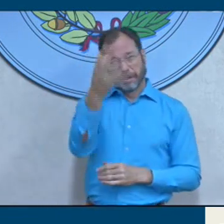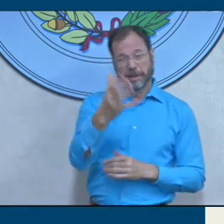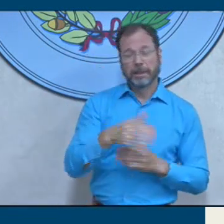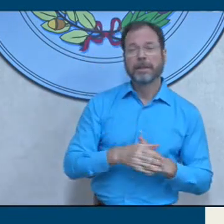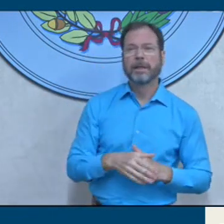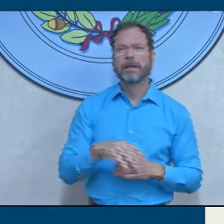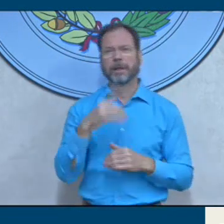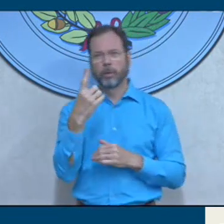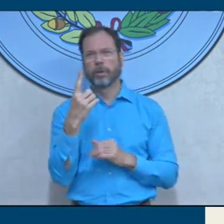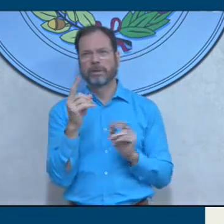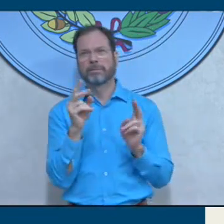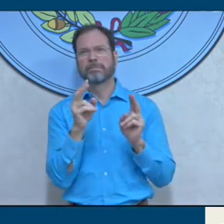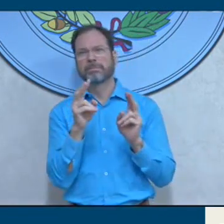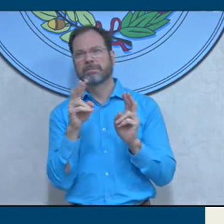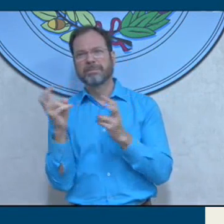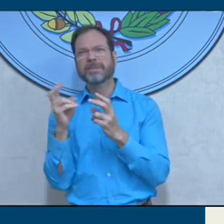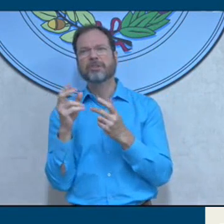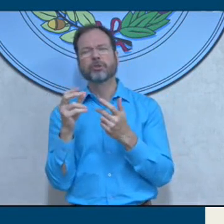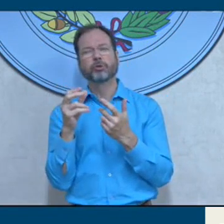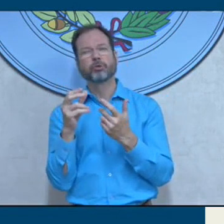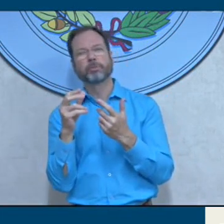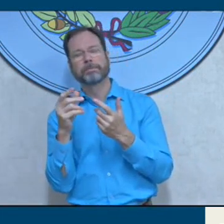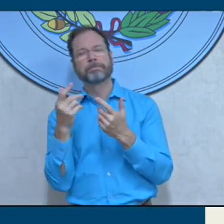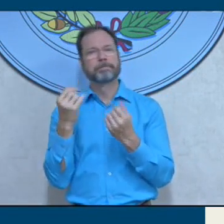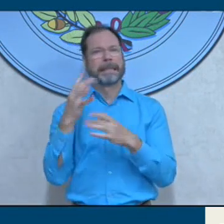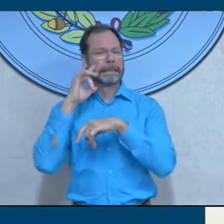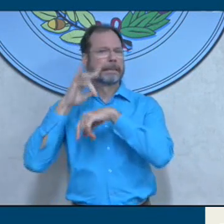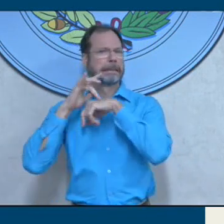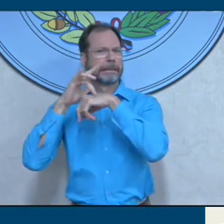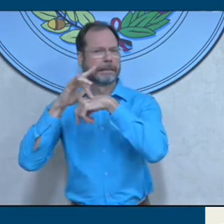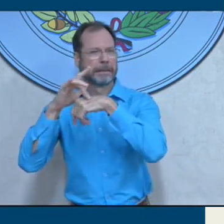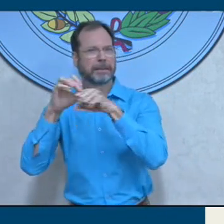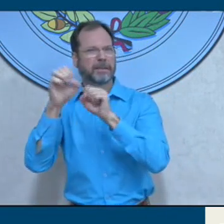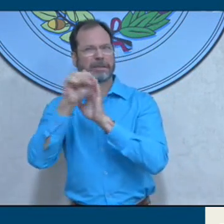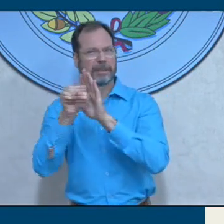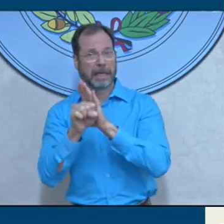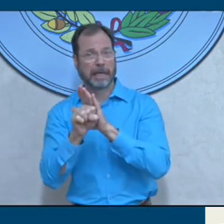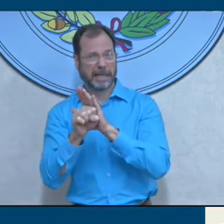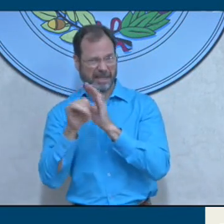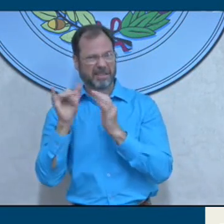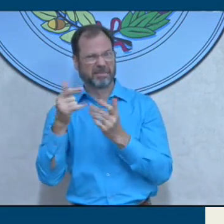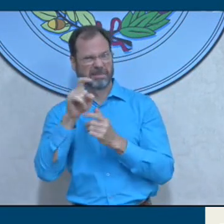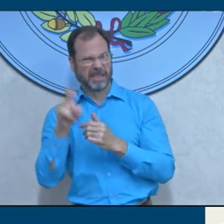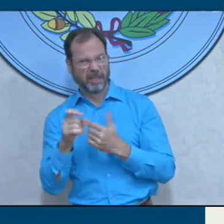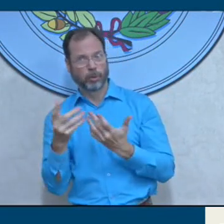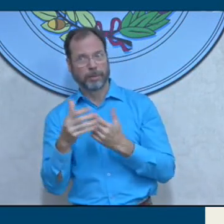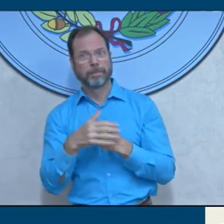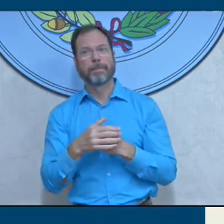BE ABLE TO OPEN UP TEXAS FOR DOING BUSINESS. NOW LISTEN AND I KNOW THAT AN ISSUE ON THE